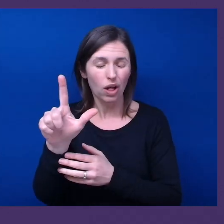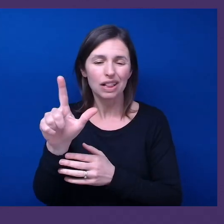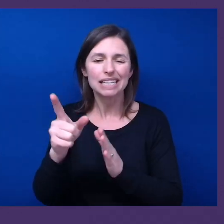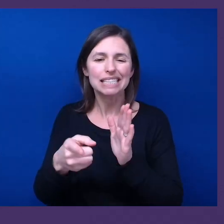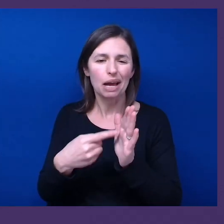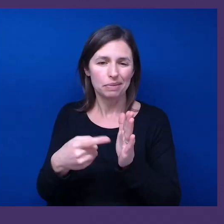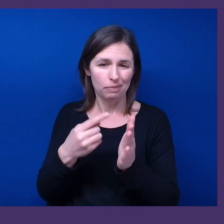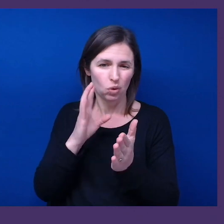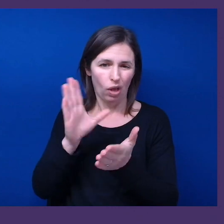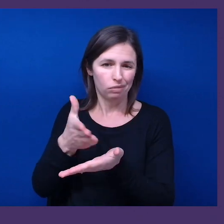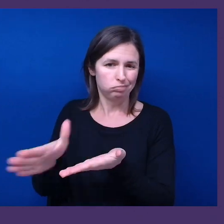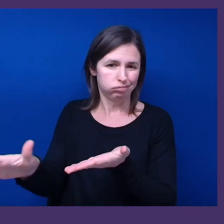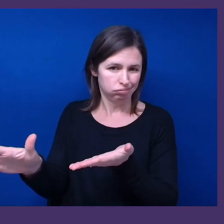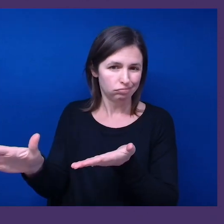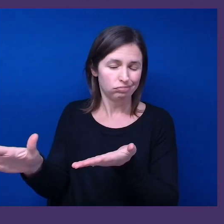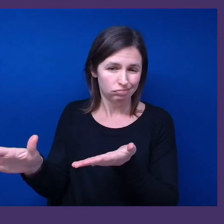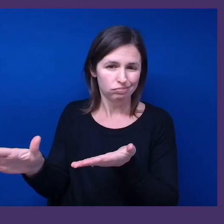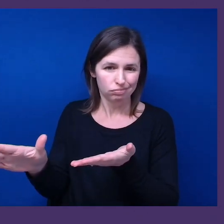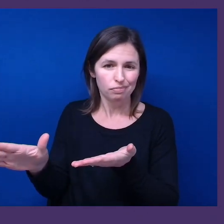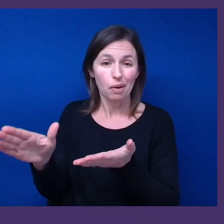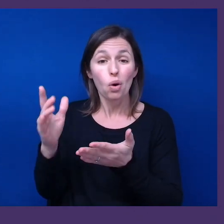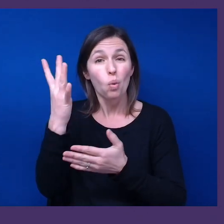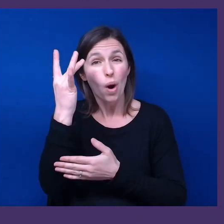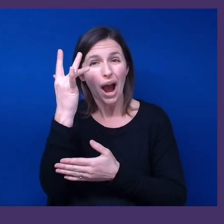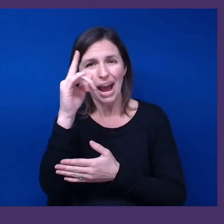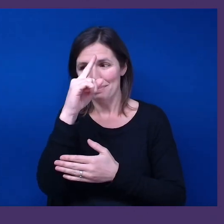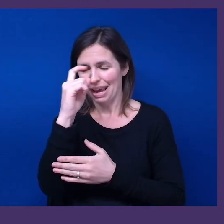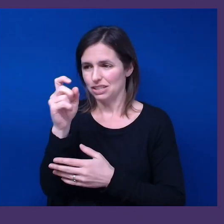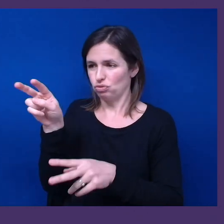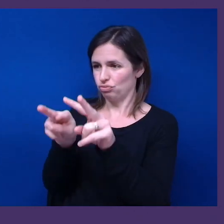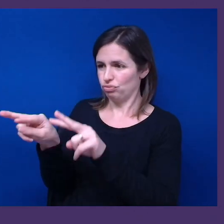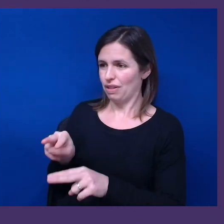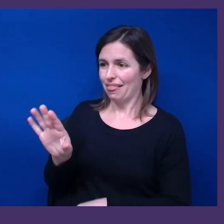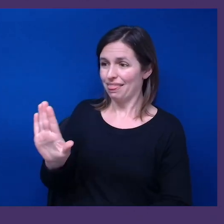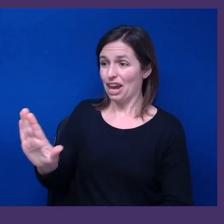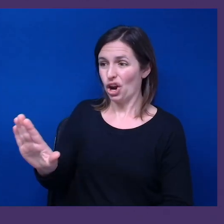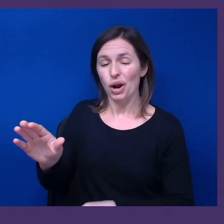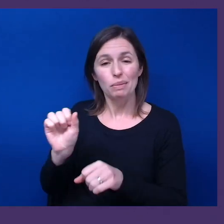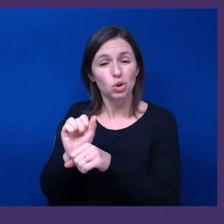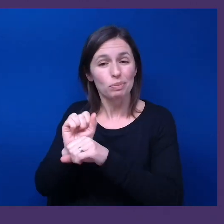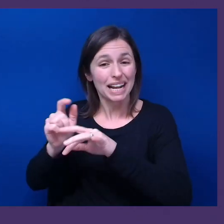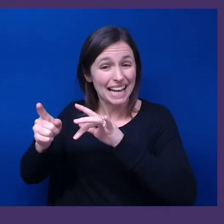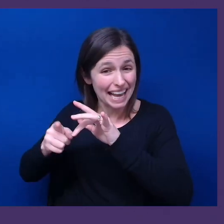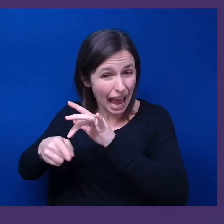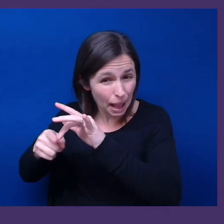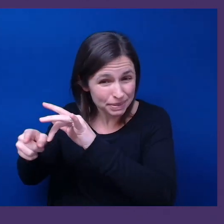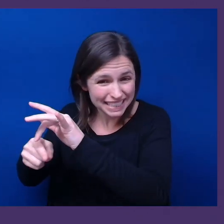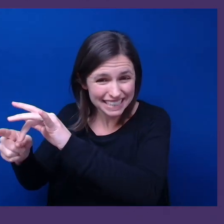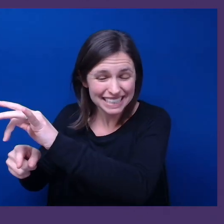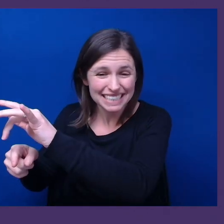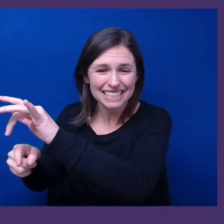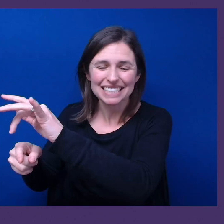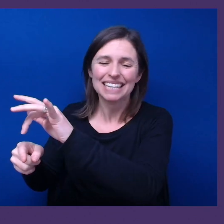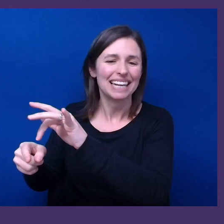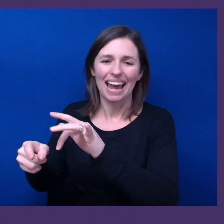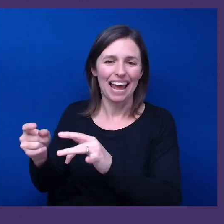And this disproportionately harms disabled people who may have taken medical leave, needed flexible work arrangements,